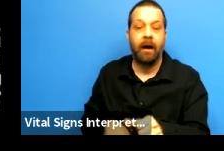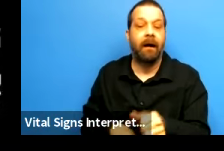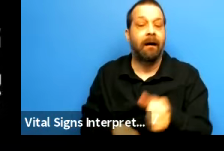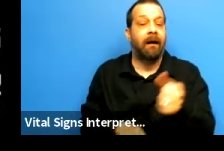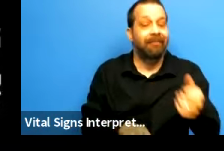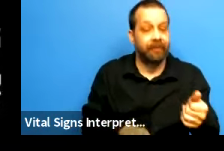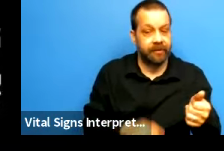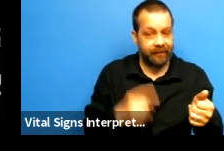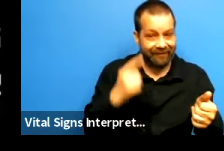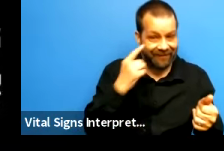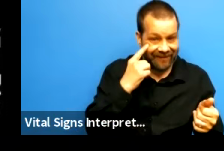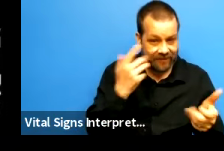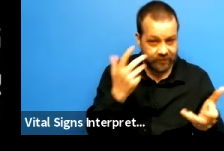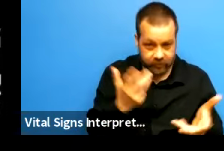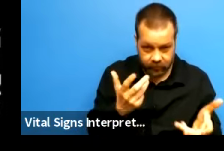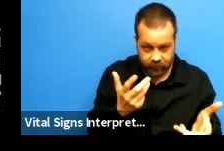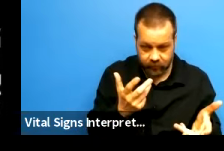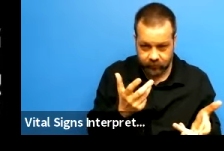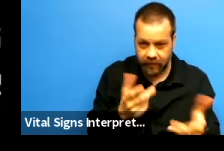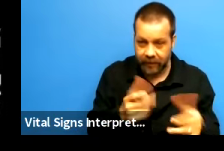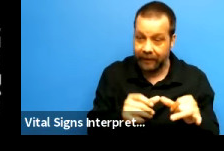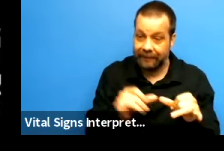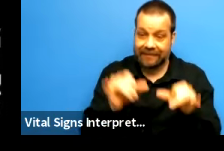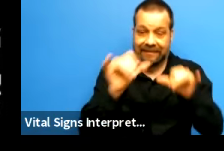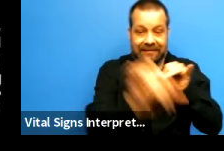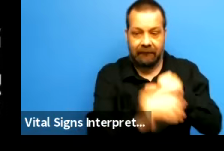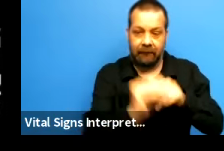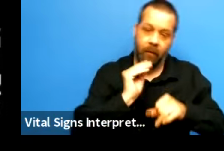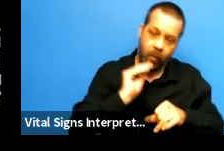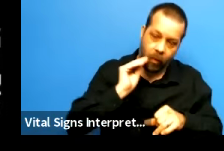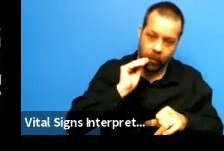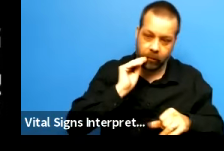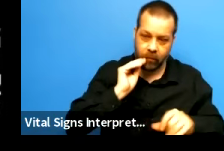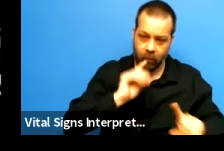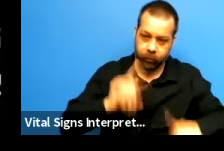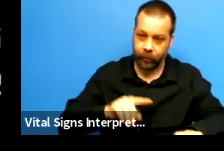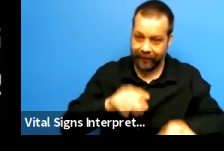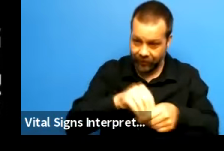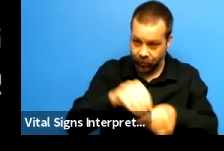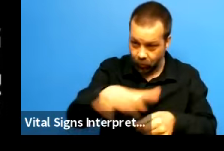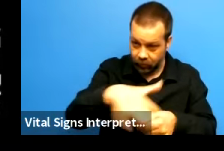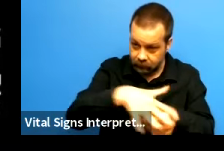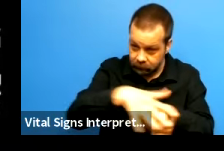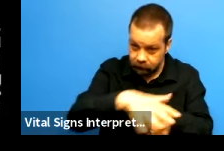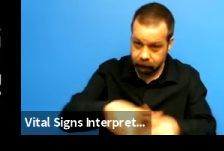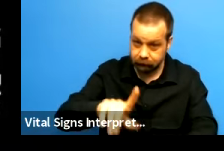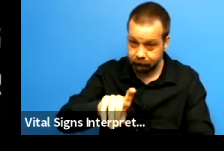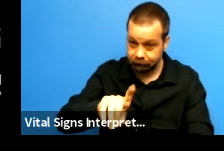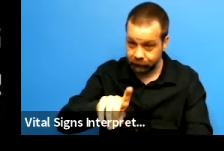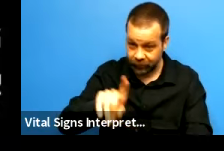are are there any stay at home orders in your state or local area that you need to be aware of?